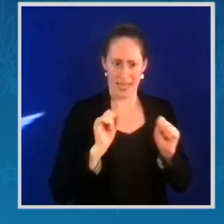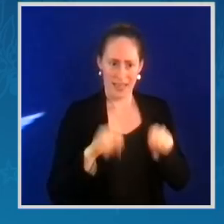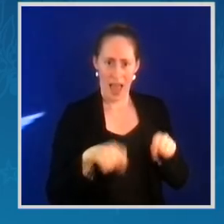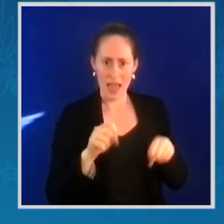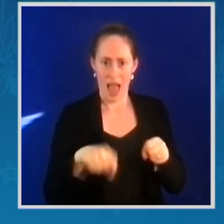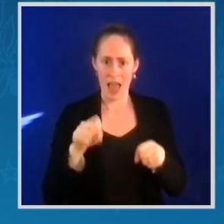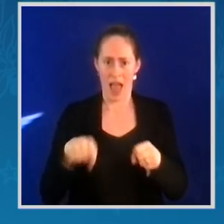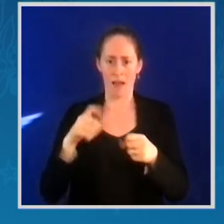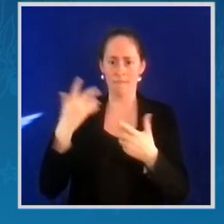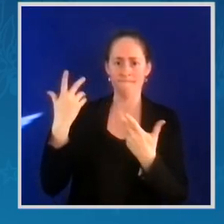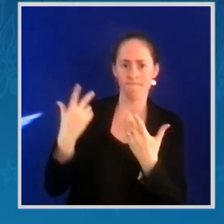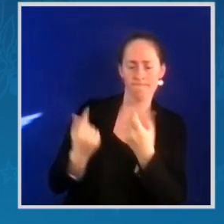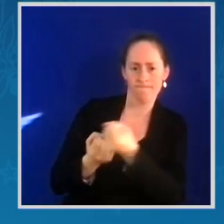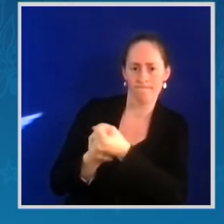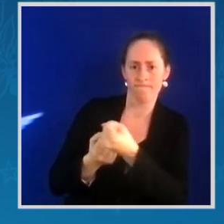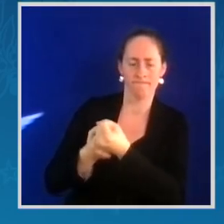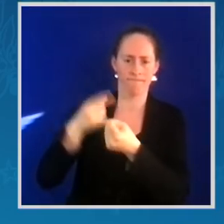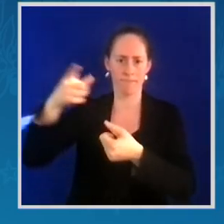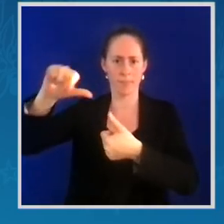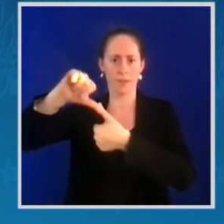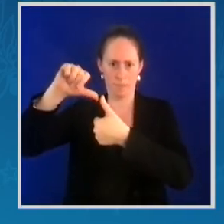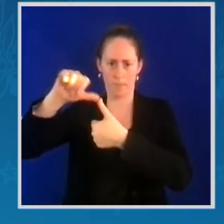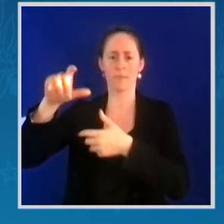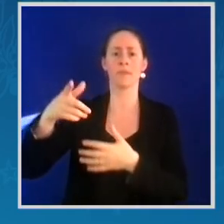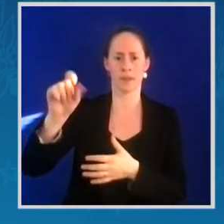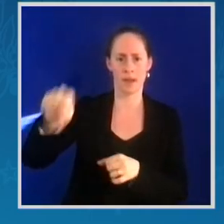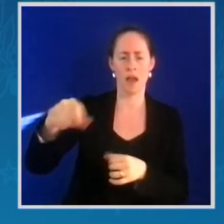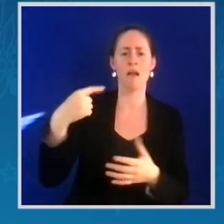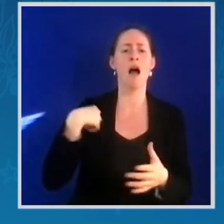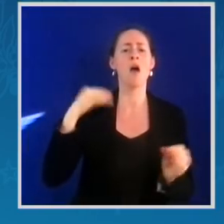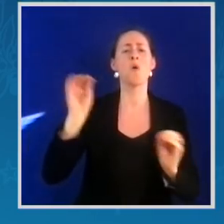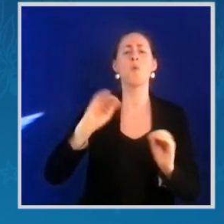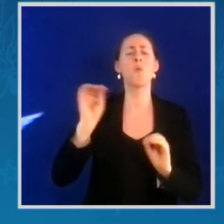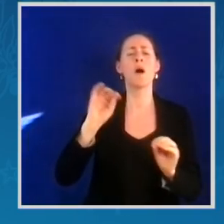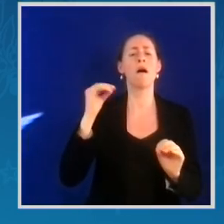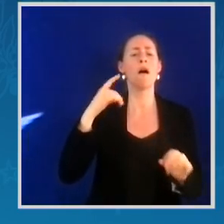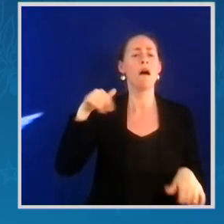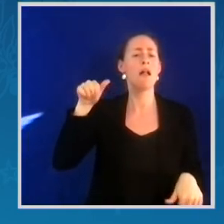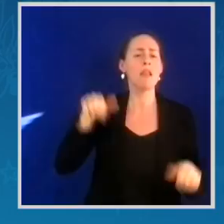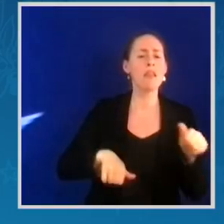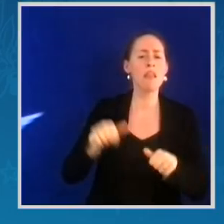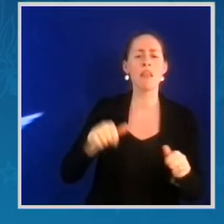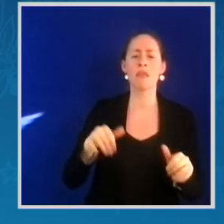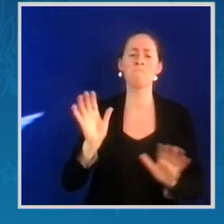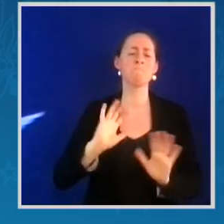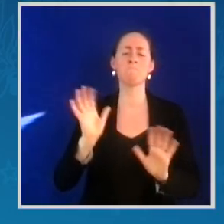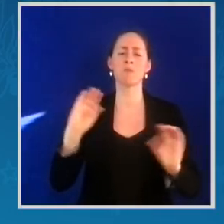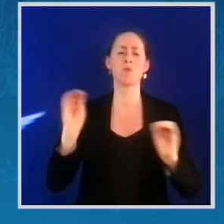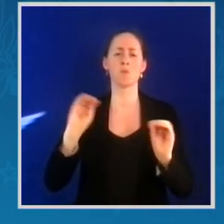and I have no question in my mind that the work that we have done, including the agreements that I've announced today,